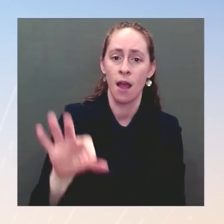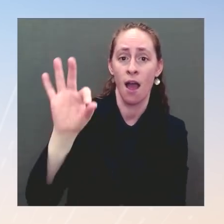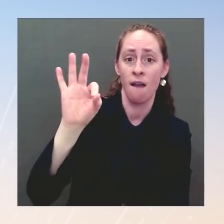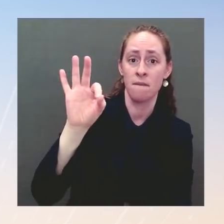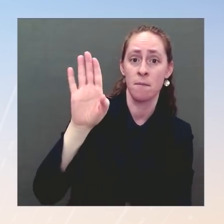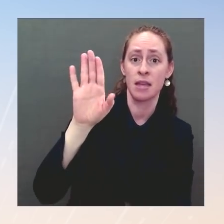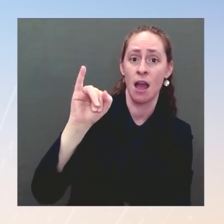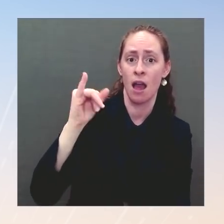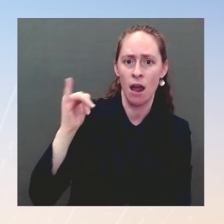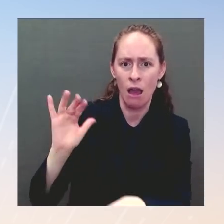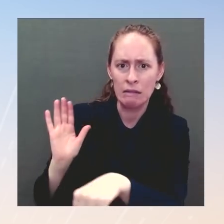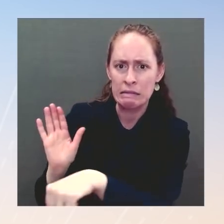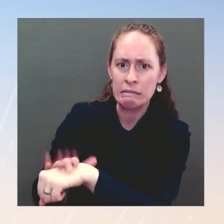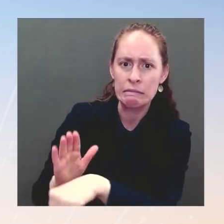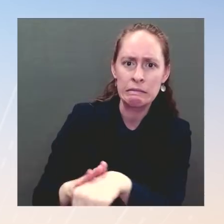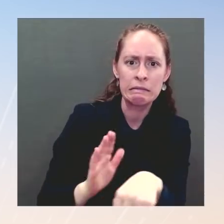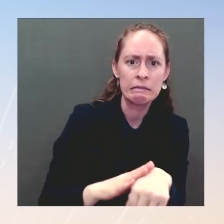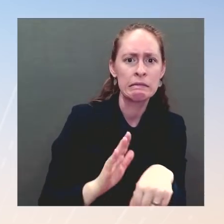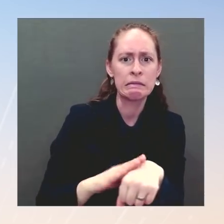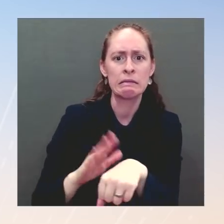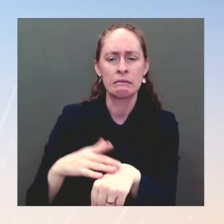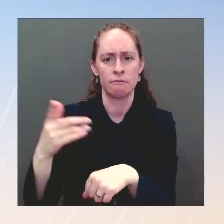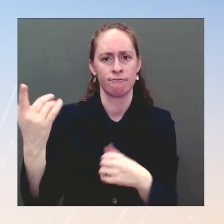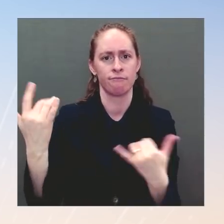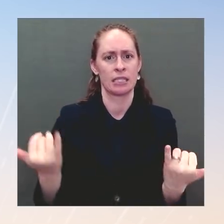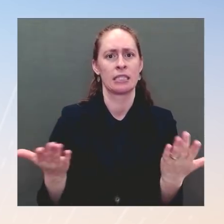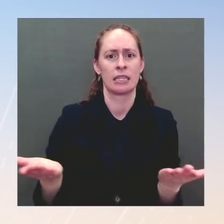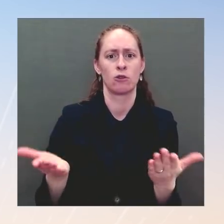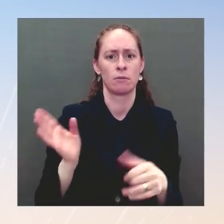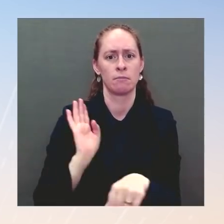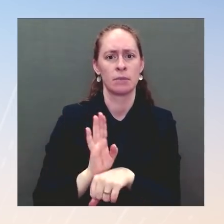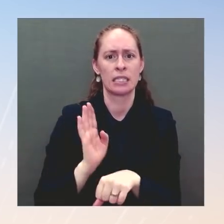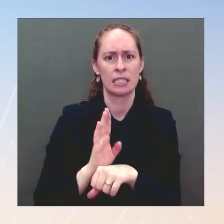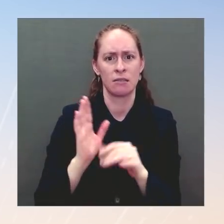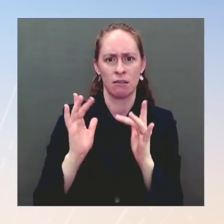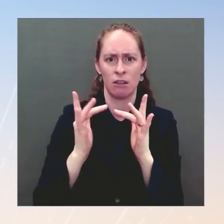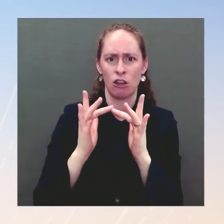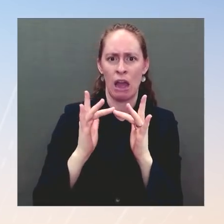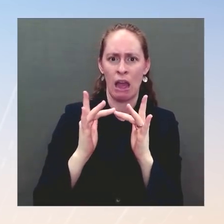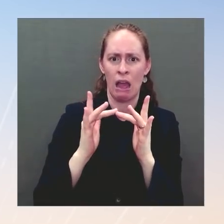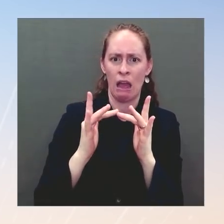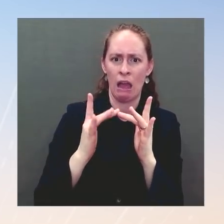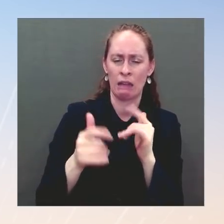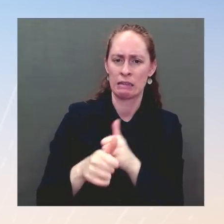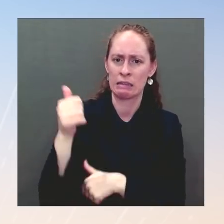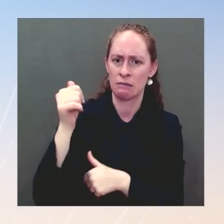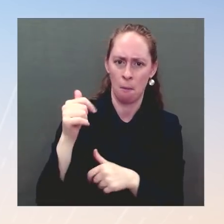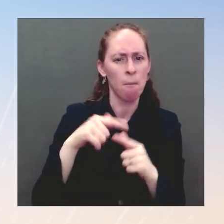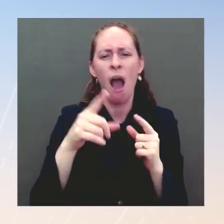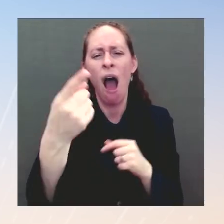So why did you say there is no current threat as it relates to cyber here? Ms. Psaki: There is no current threat